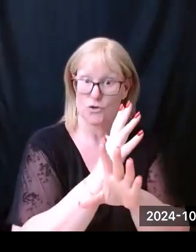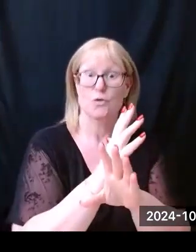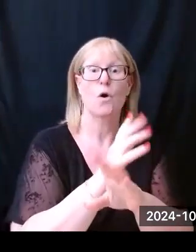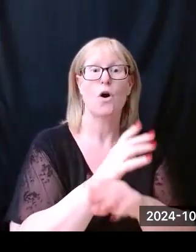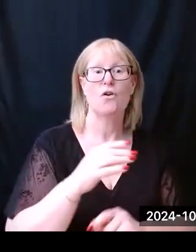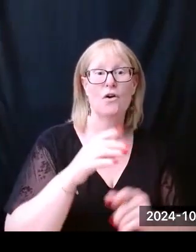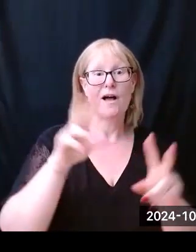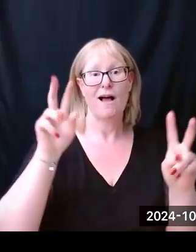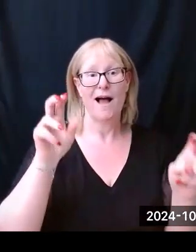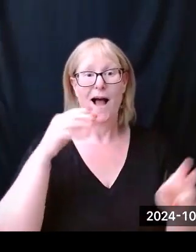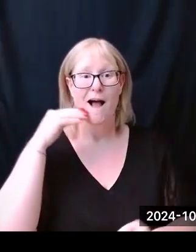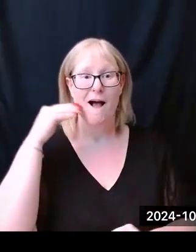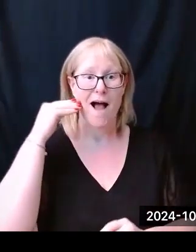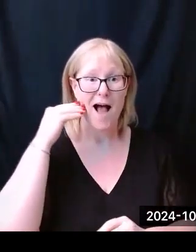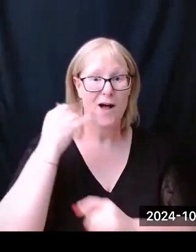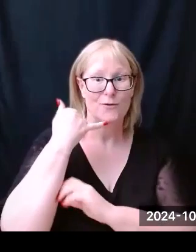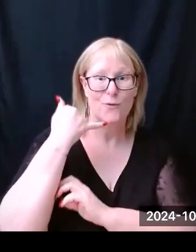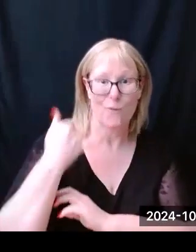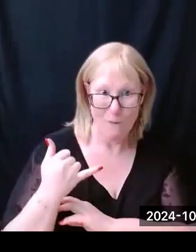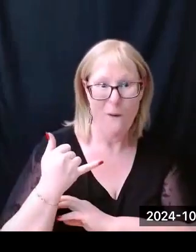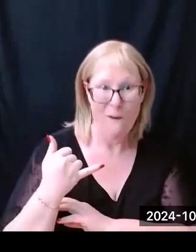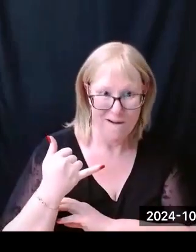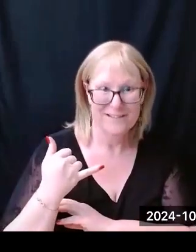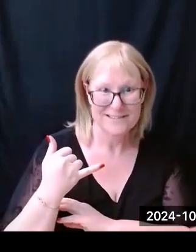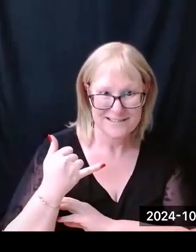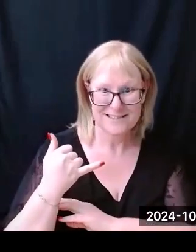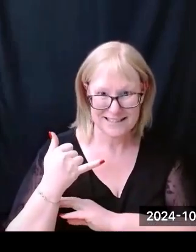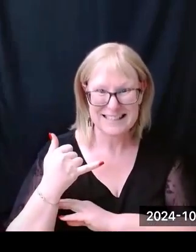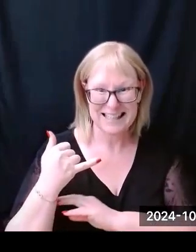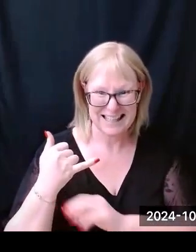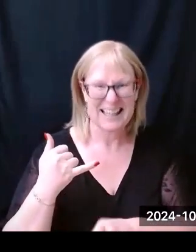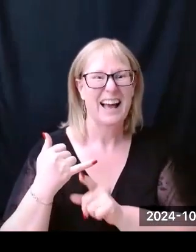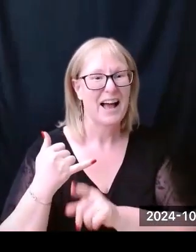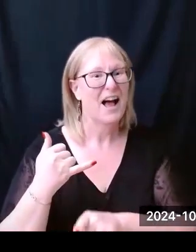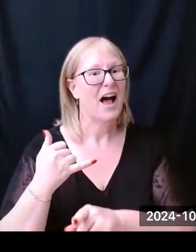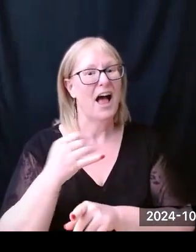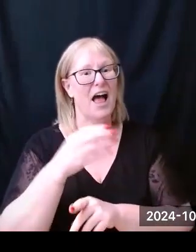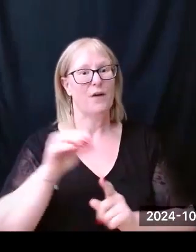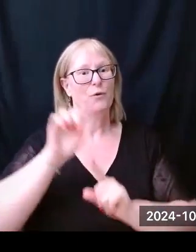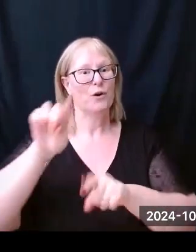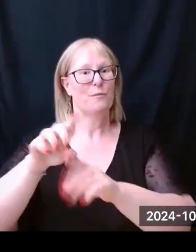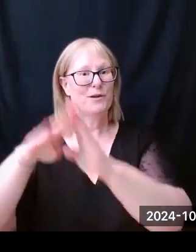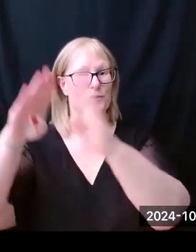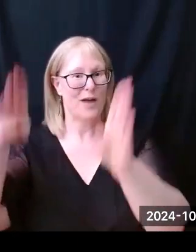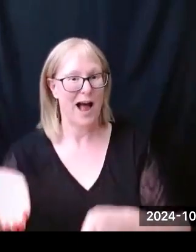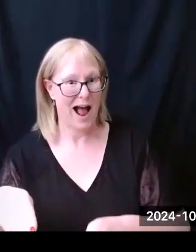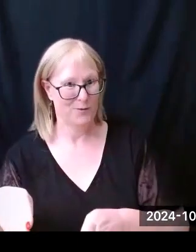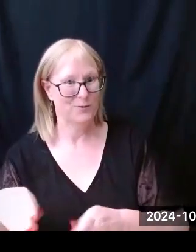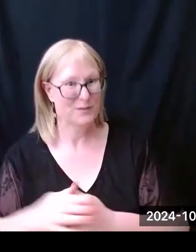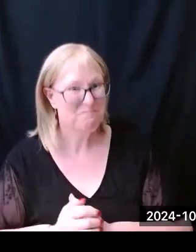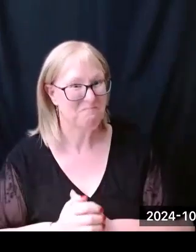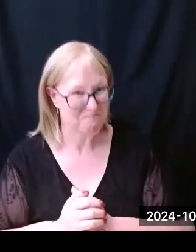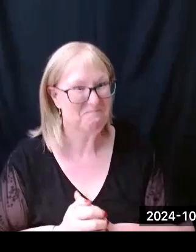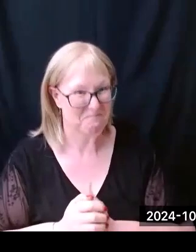We're going back to the days, yes, we know, recalling the doctor is in and coming to your house. That's what we're doing virtually this evening.